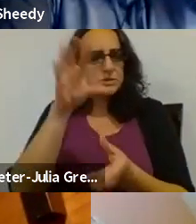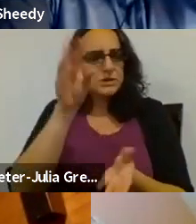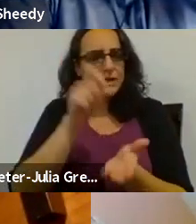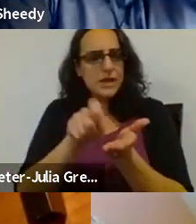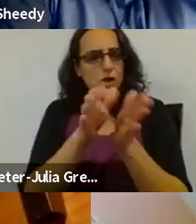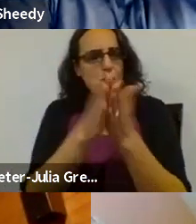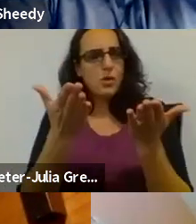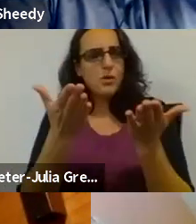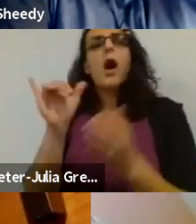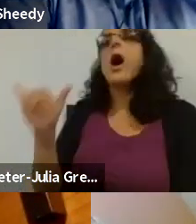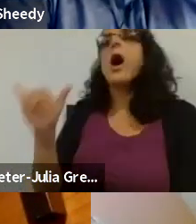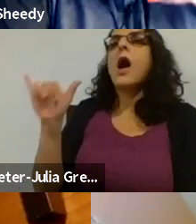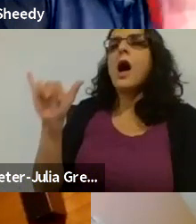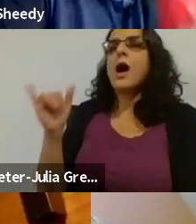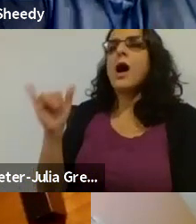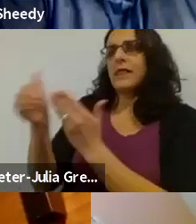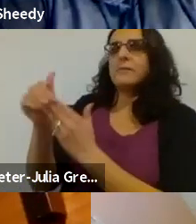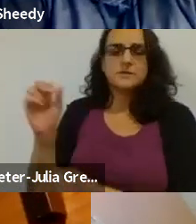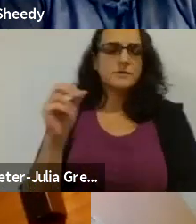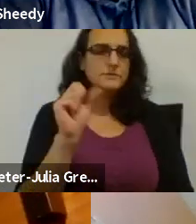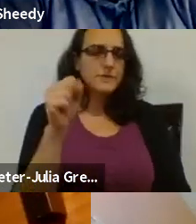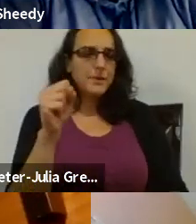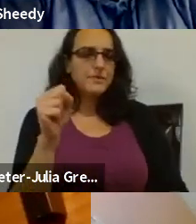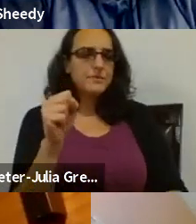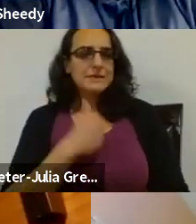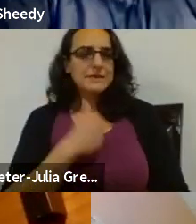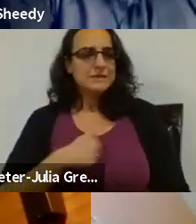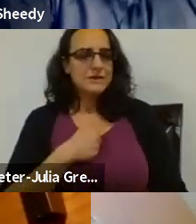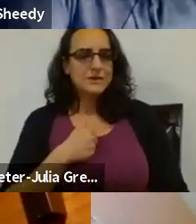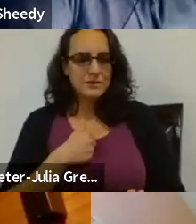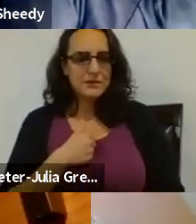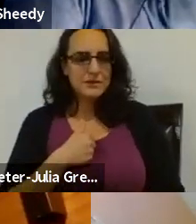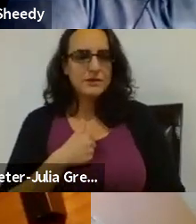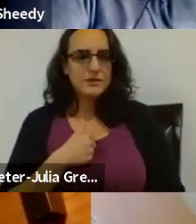Deniz Savas: So they're gonna last back. Okay. Terry Rand: Yes, they were. Sorry. Joe Baeta, Supt. : Max dairy. Yeah.